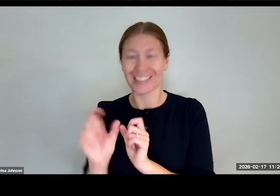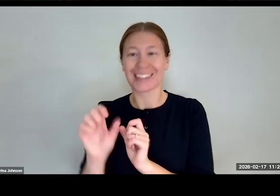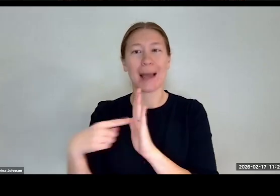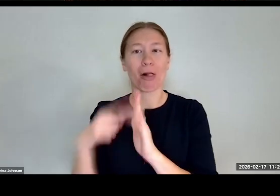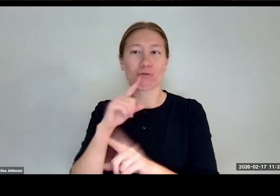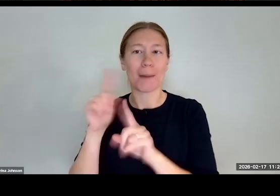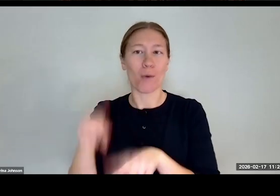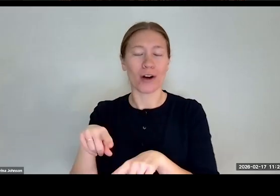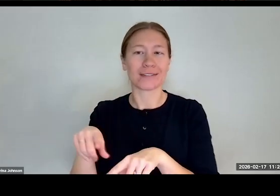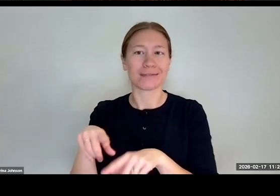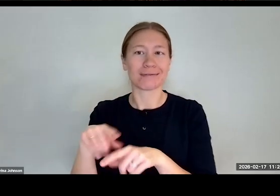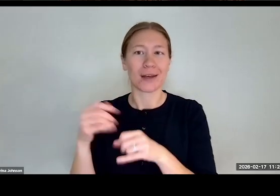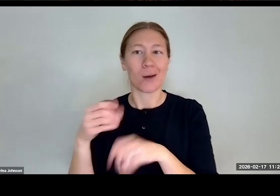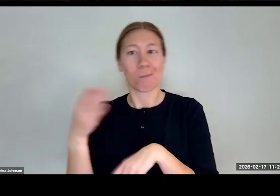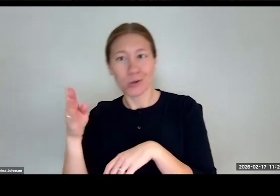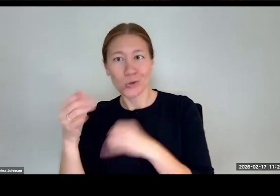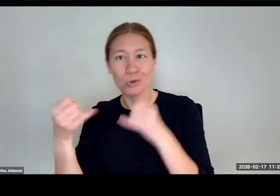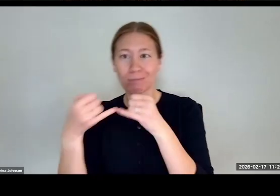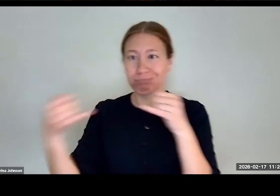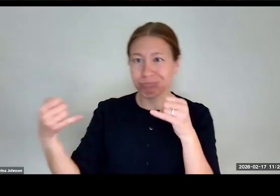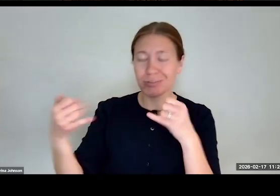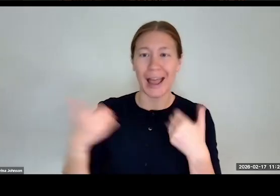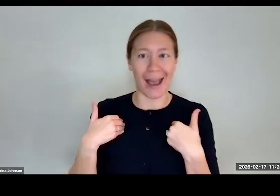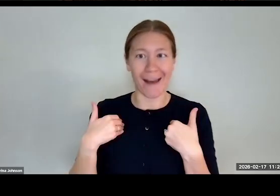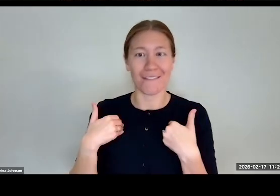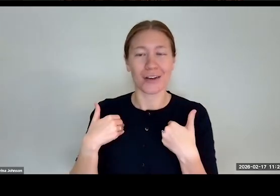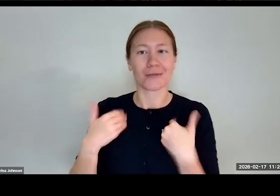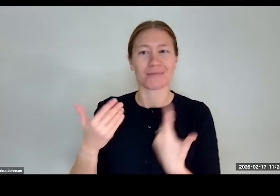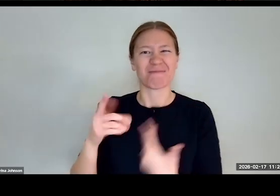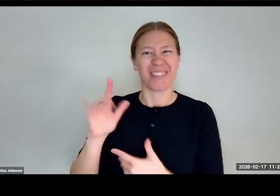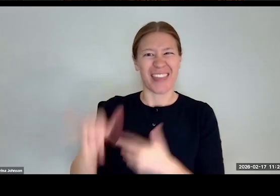The important thing here is that assistive technology can browse through content